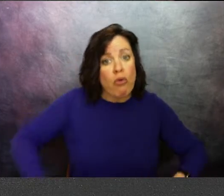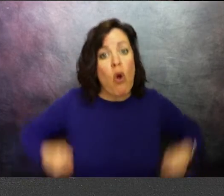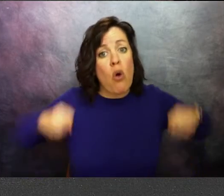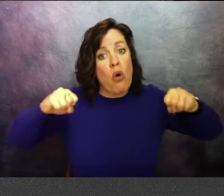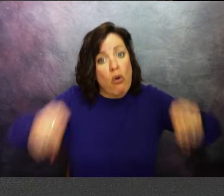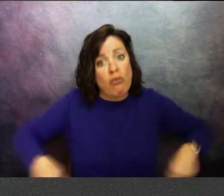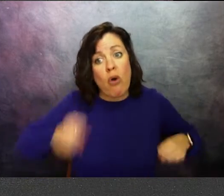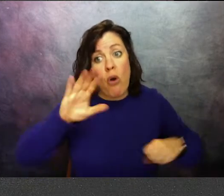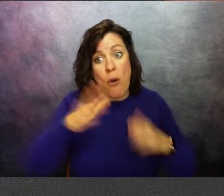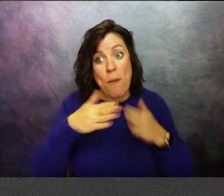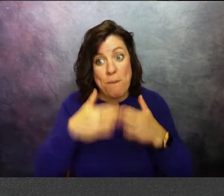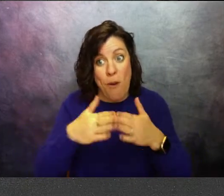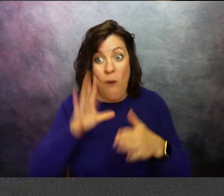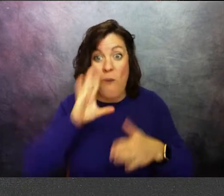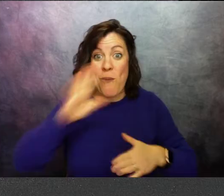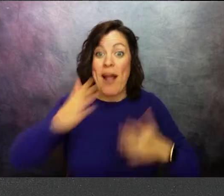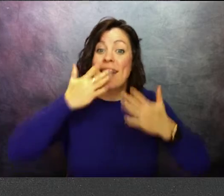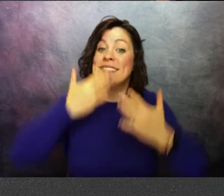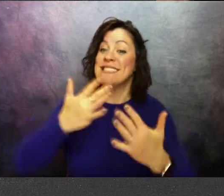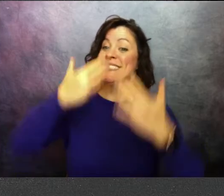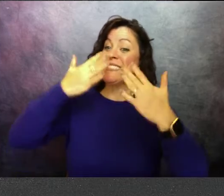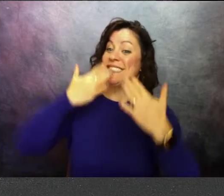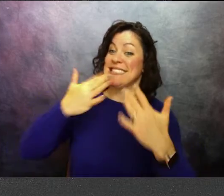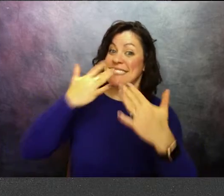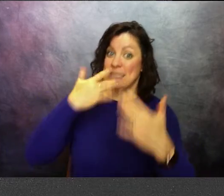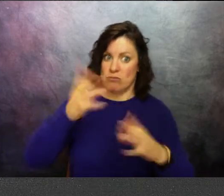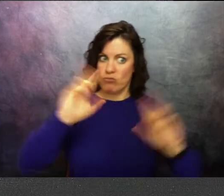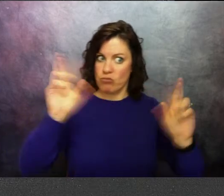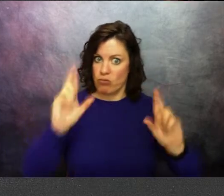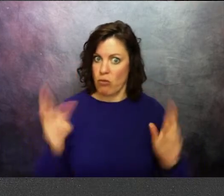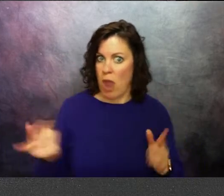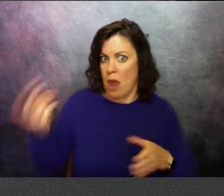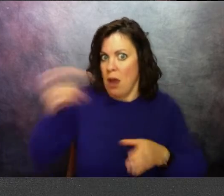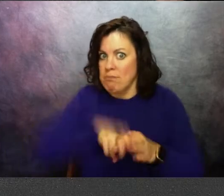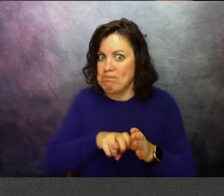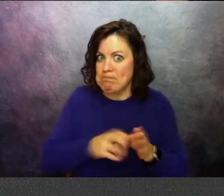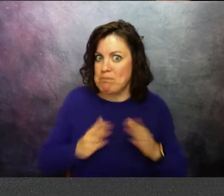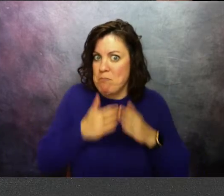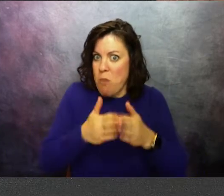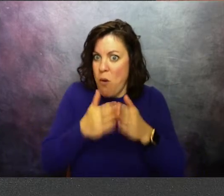let's put on our life jackets because we want to be safe. Put it on and then click the front.